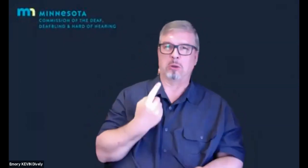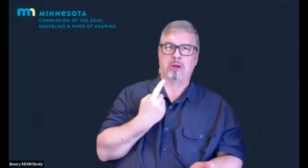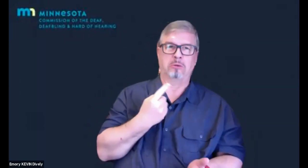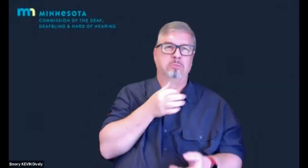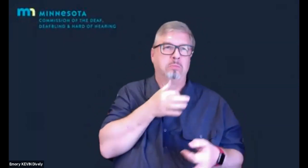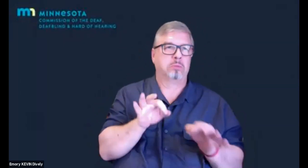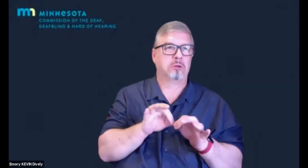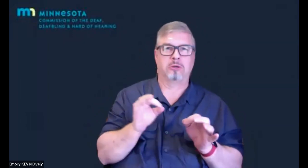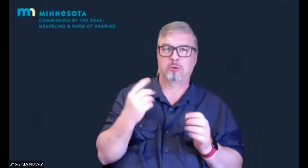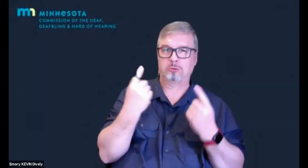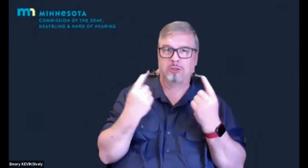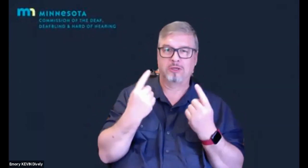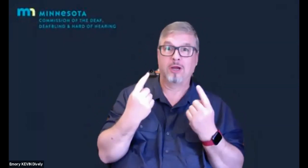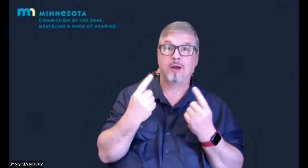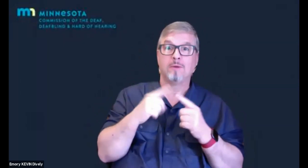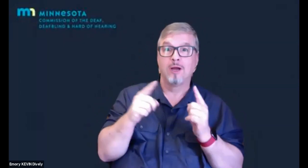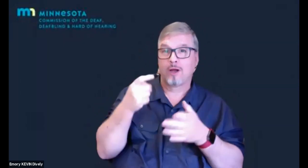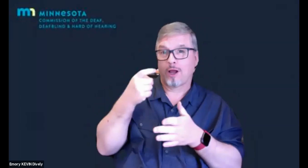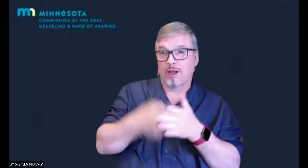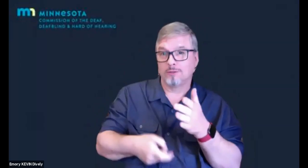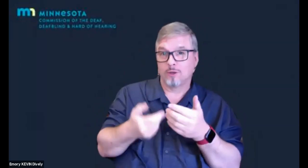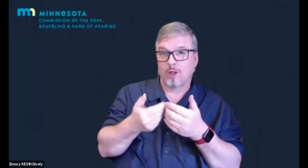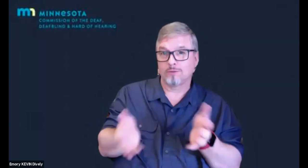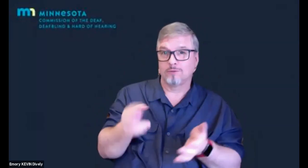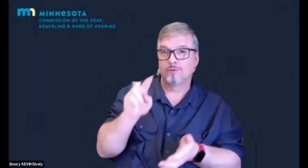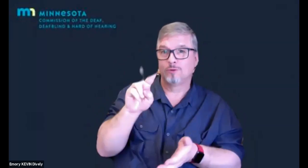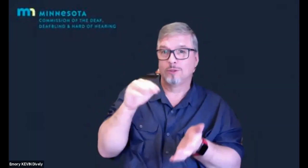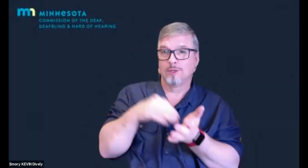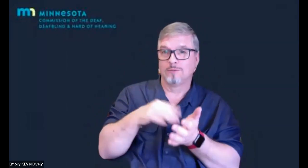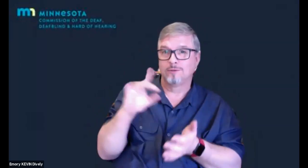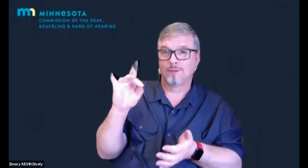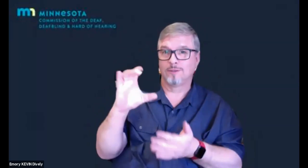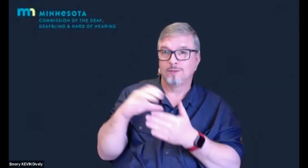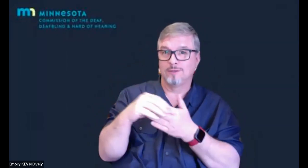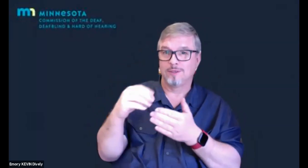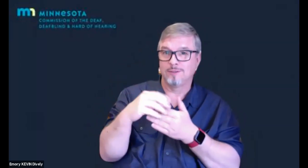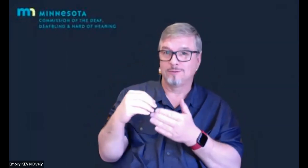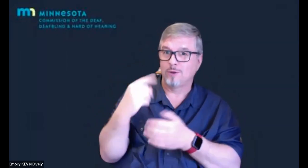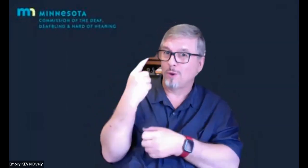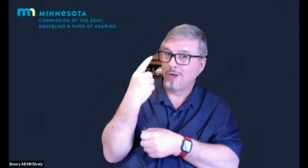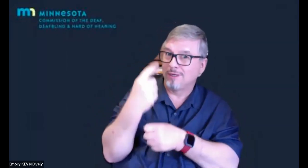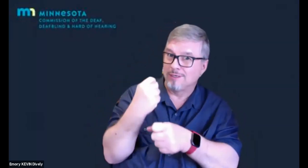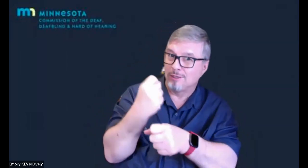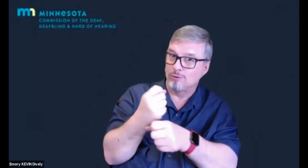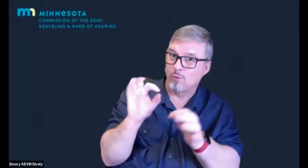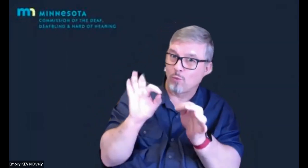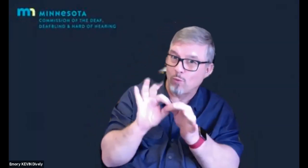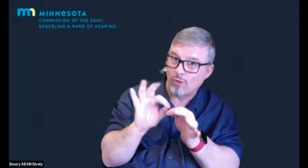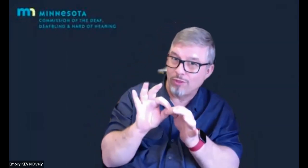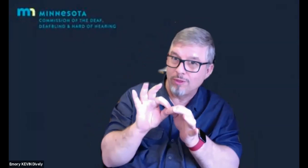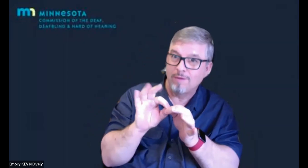we get that through the census. And suppose one state only gets one vote,